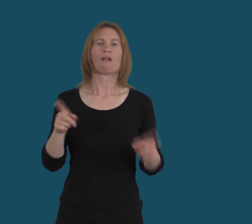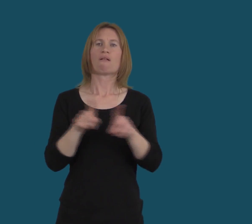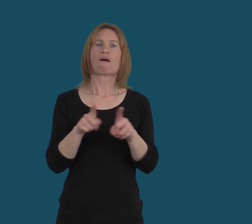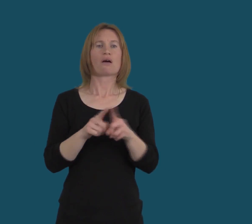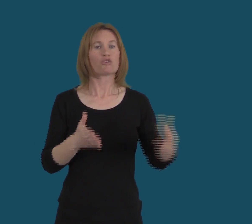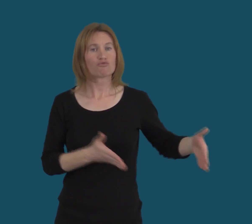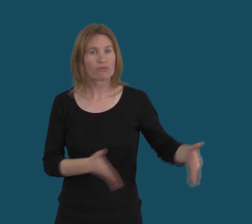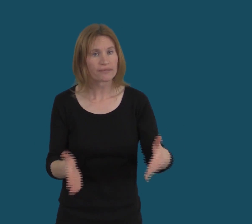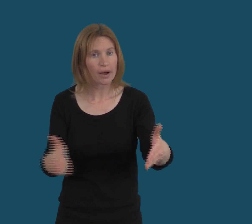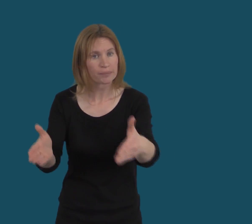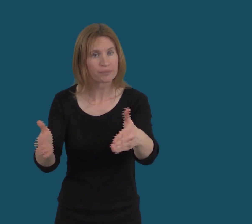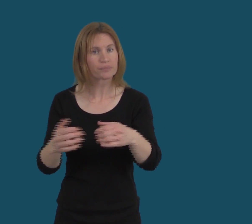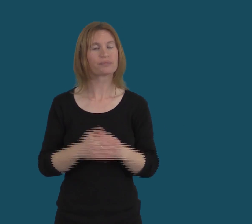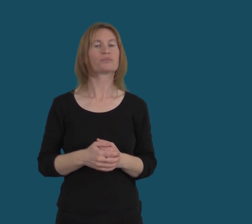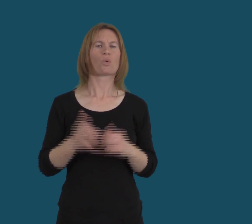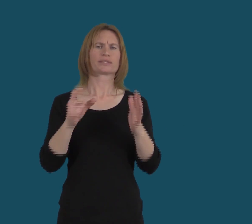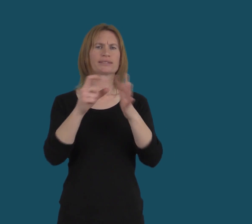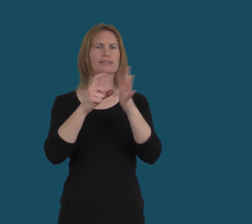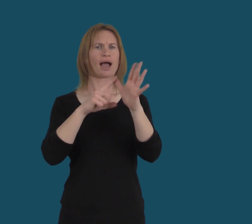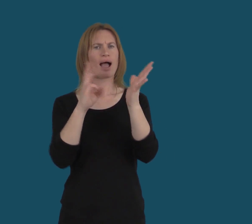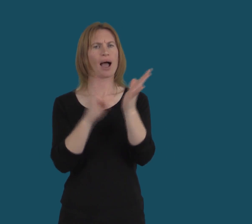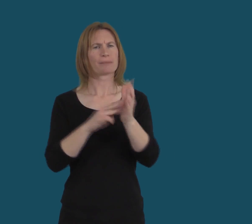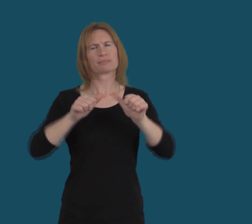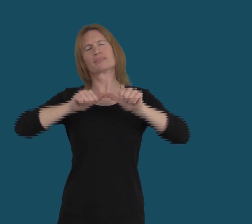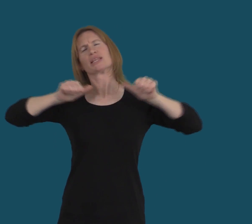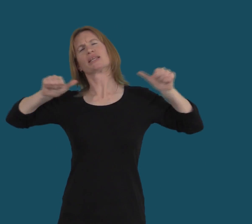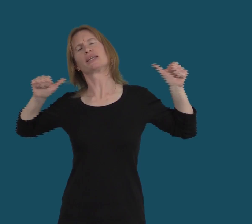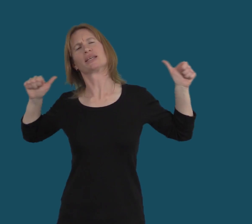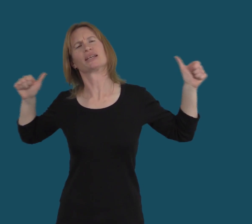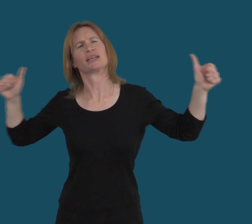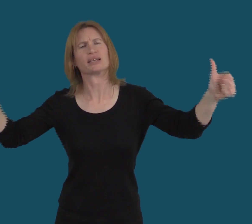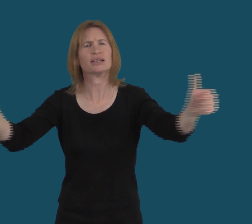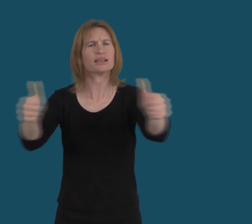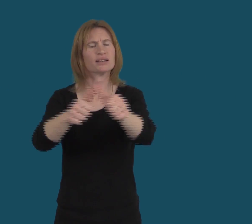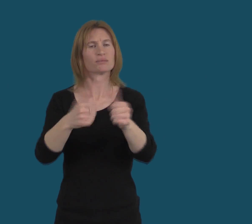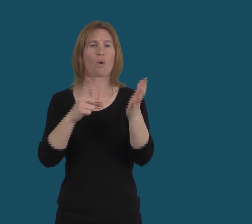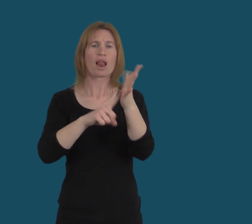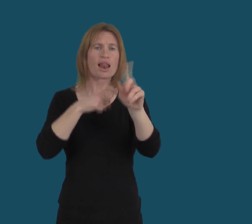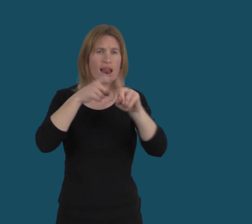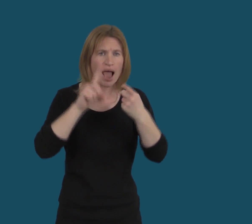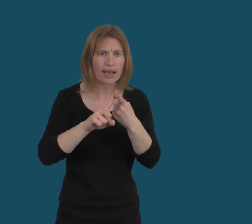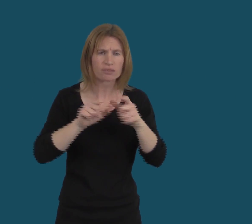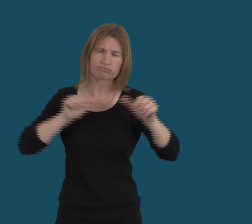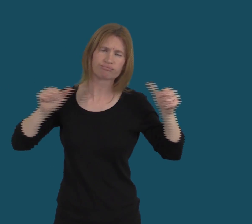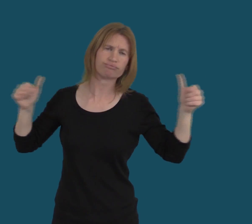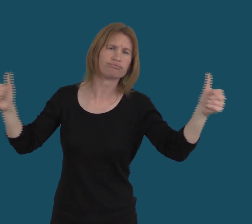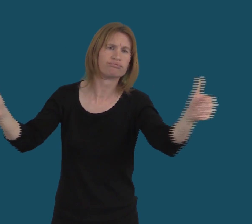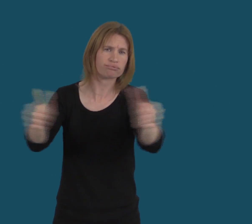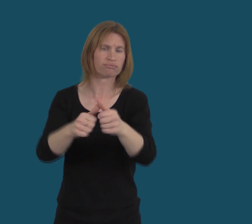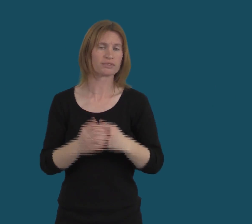such as a lake, river or large dam.